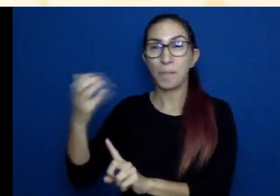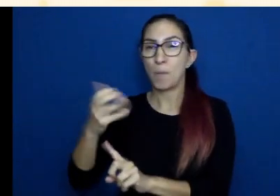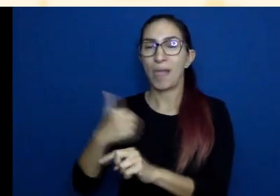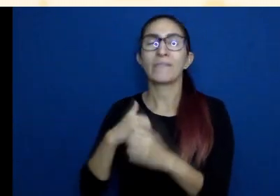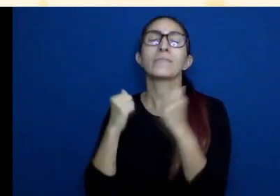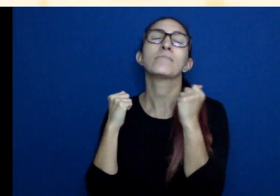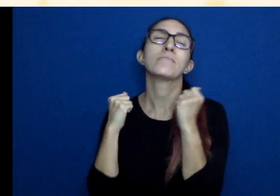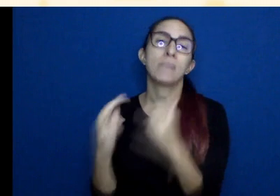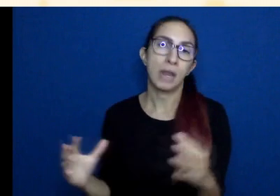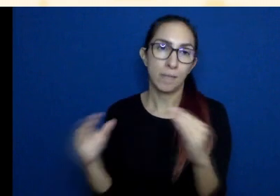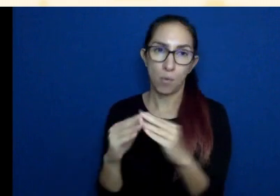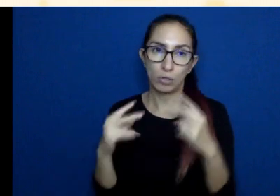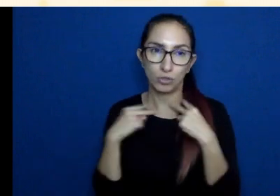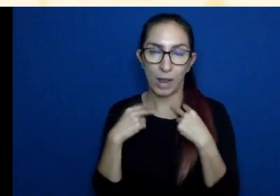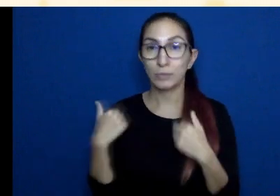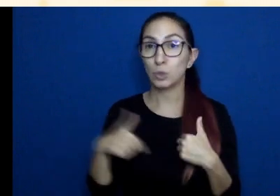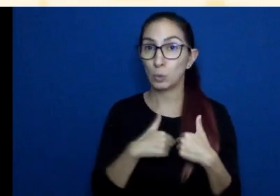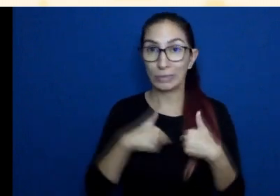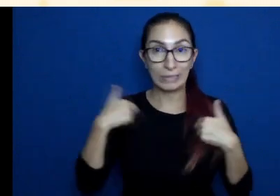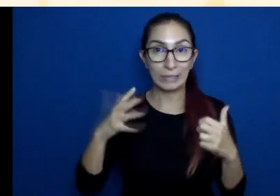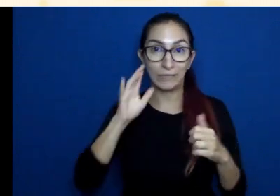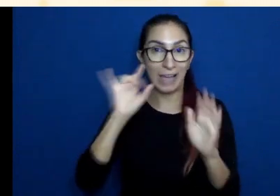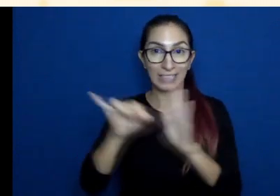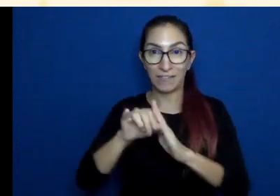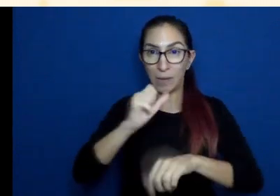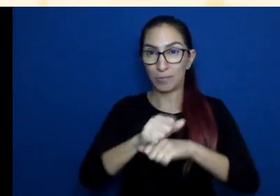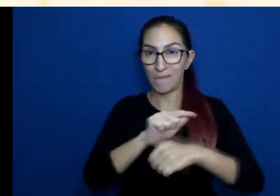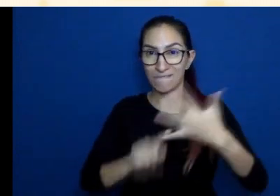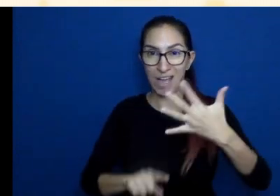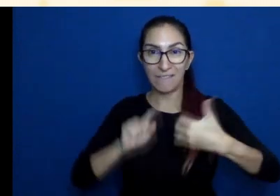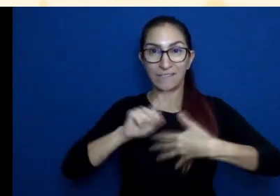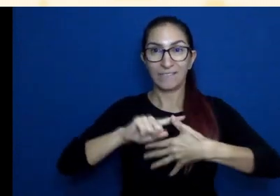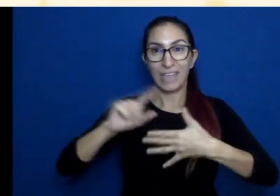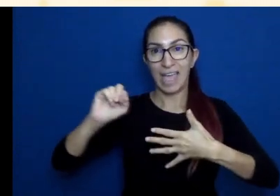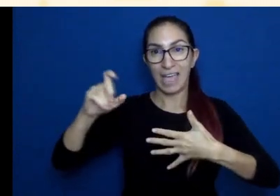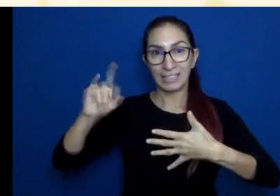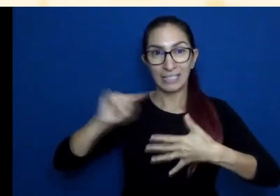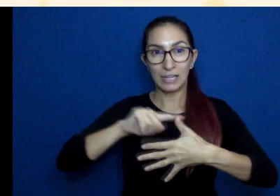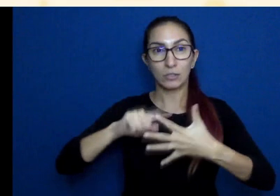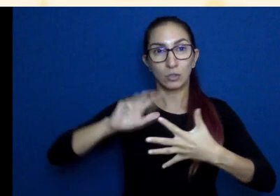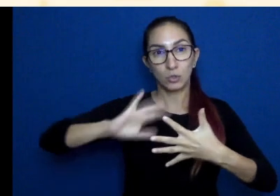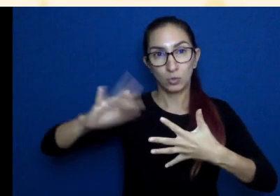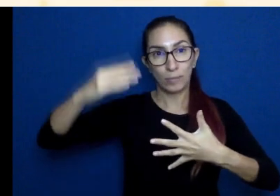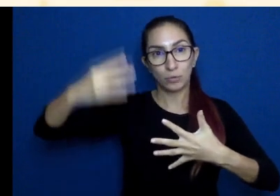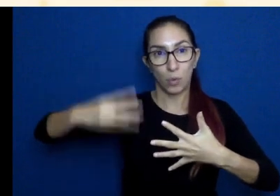However, there are many more traps on mobile sites, and we have identified five of them.